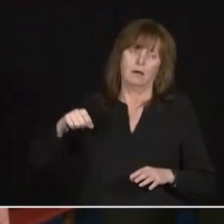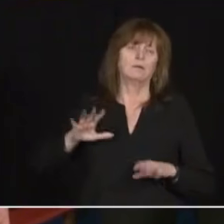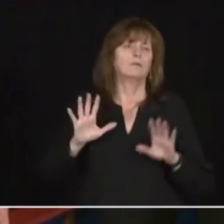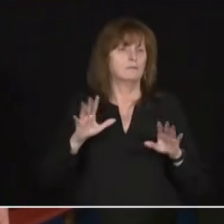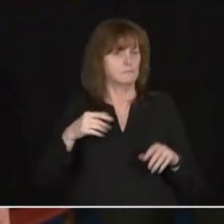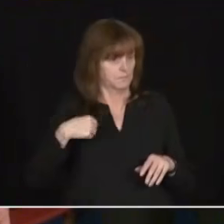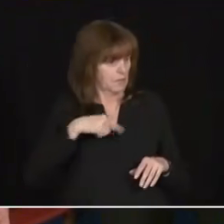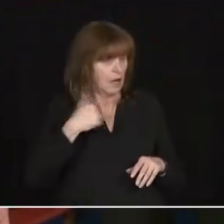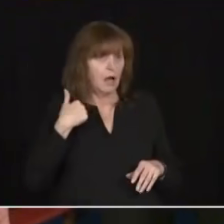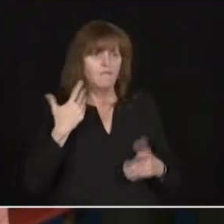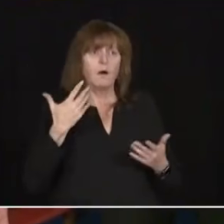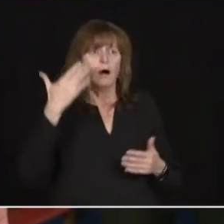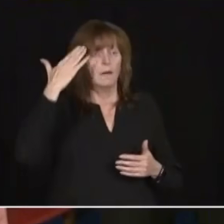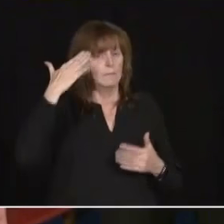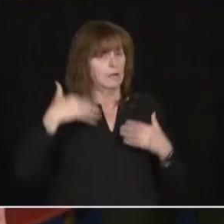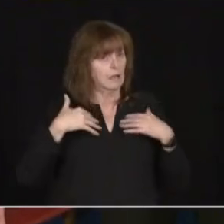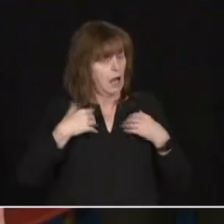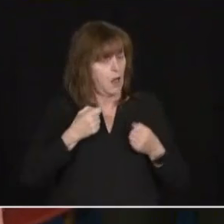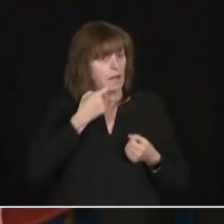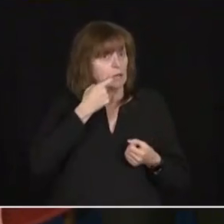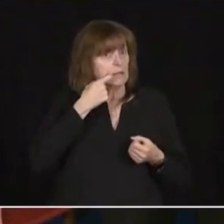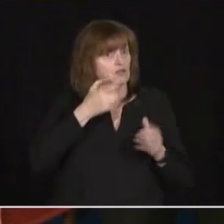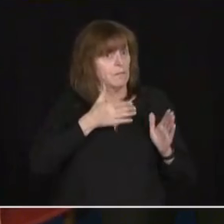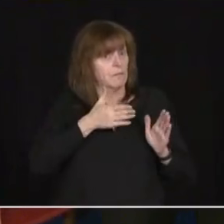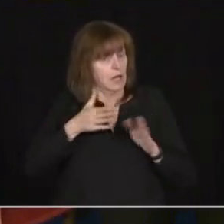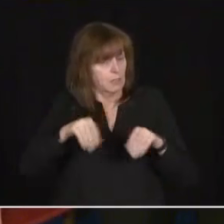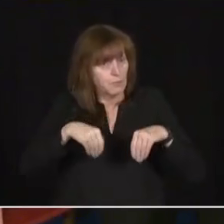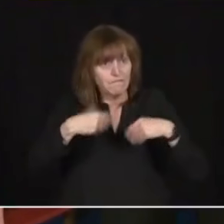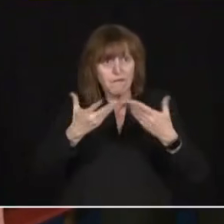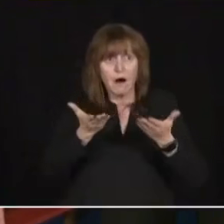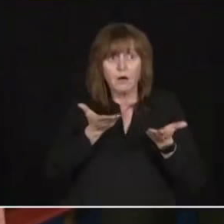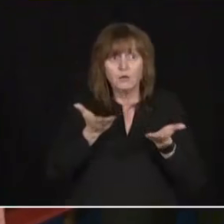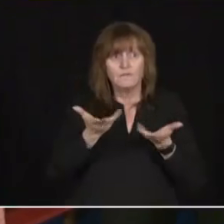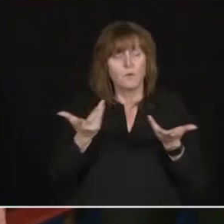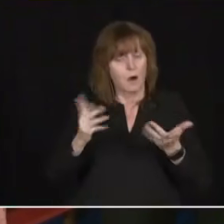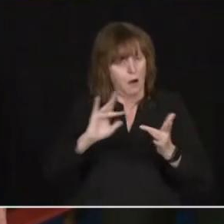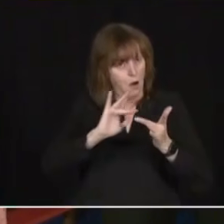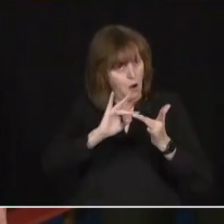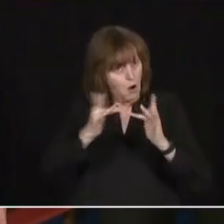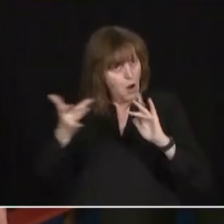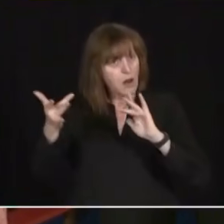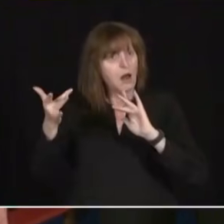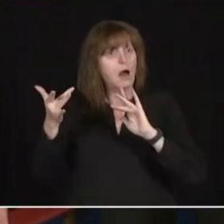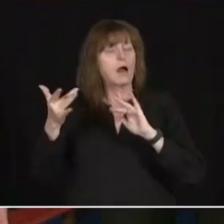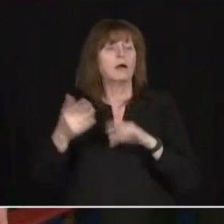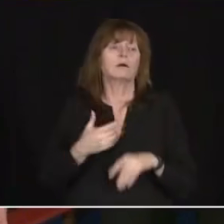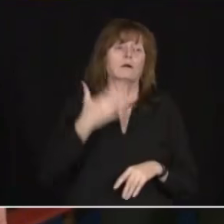It may well work for BC but we have our own mental health and addictions plan that we